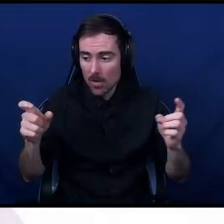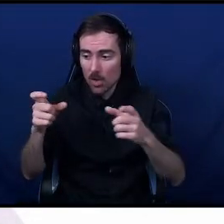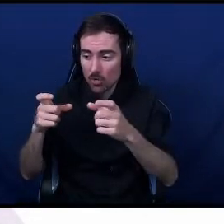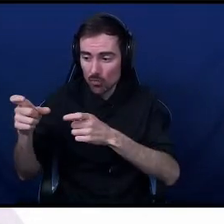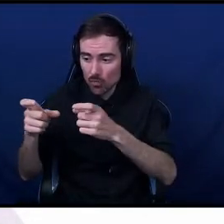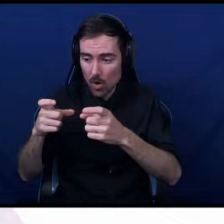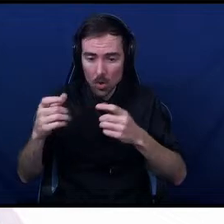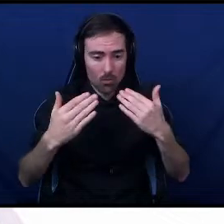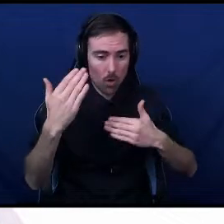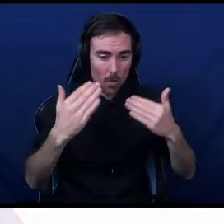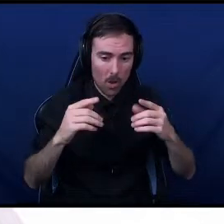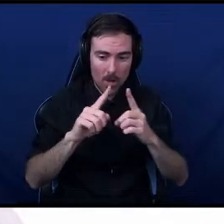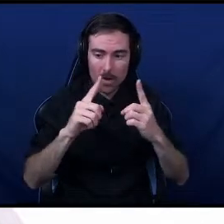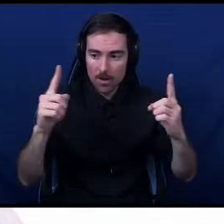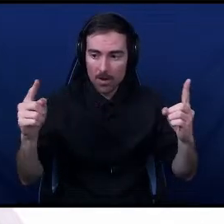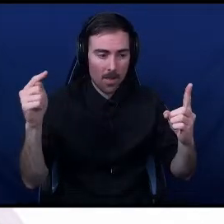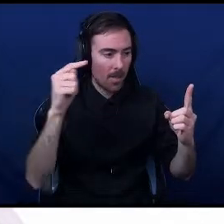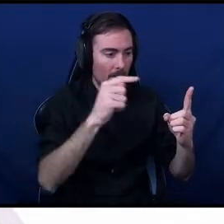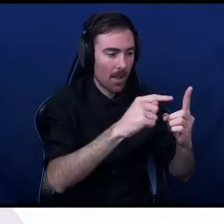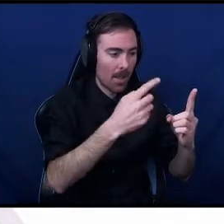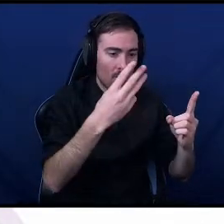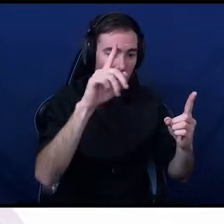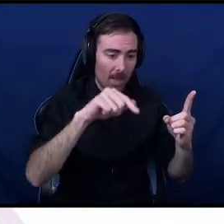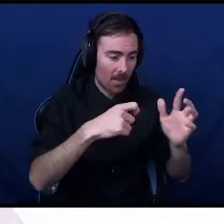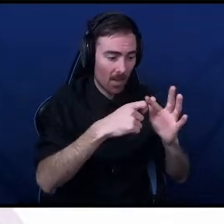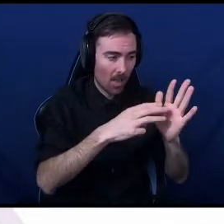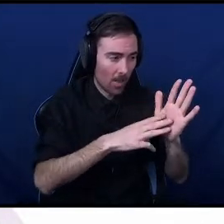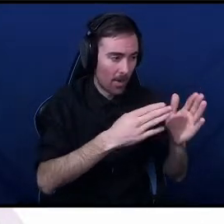lives, right. So the technology exists to be able to work